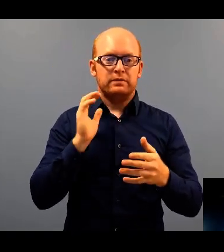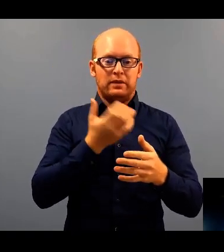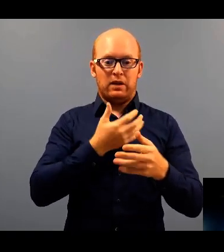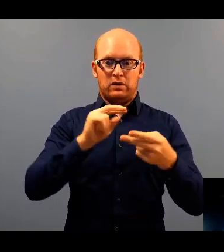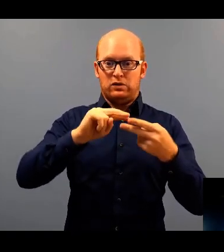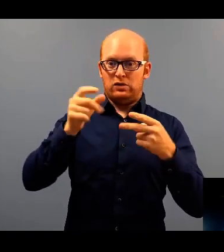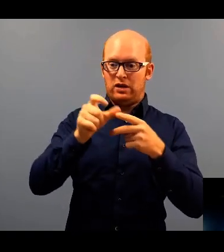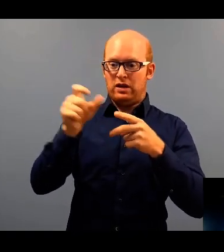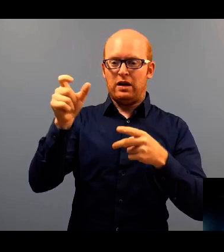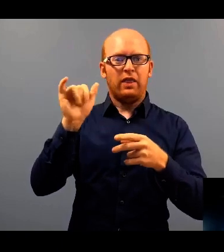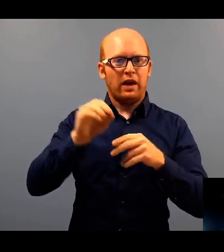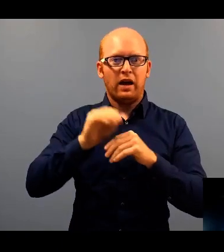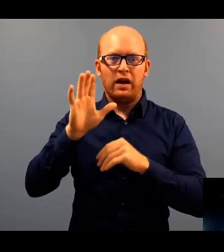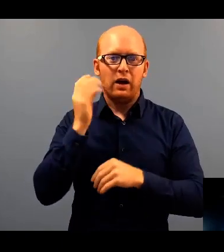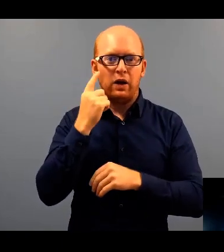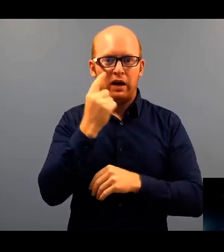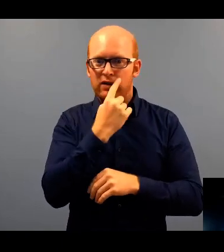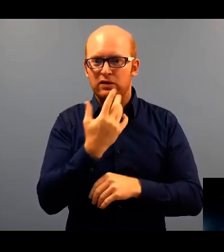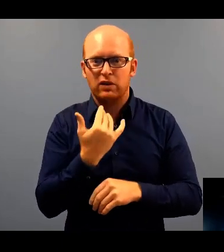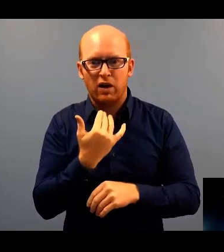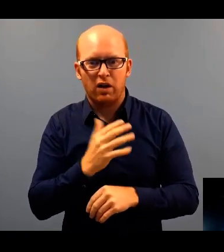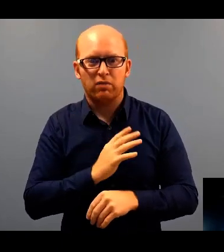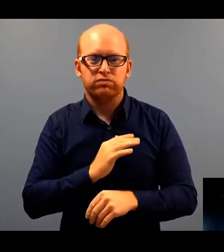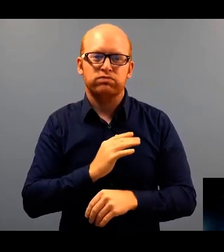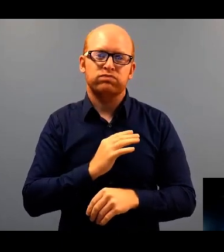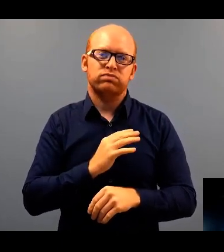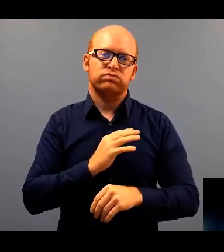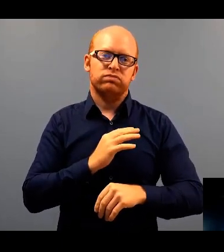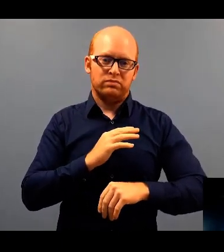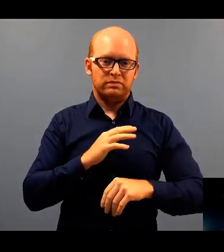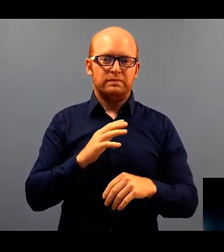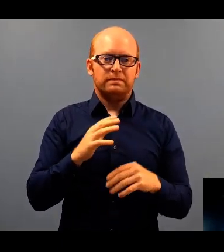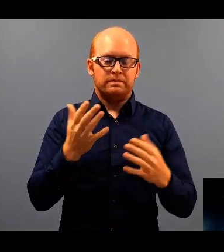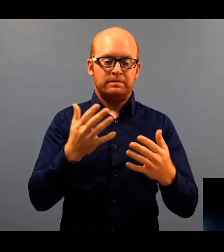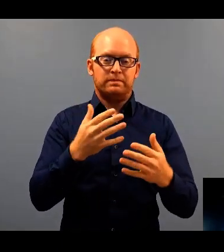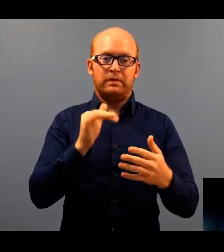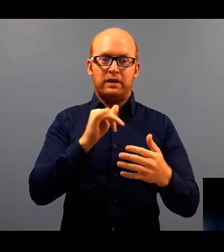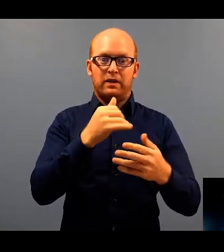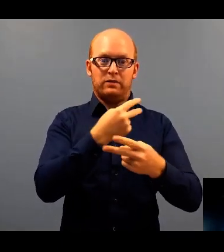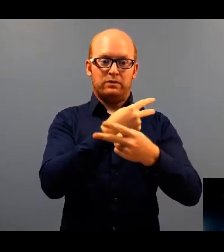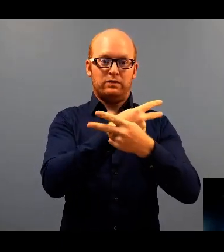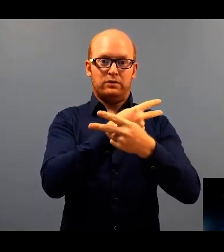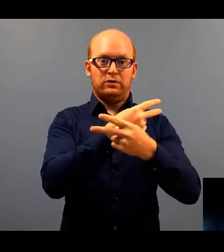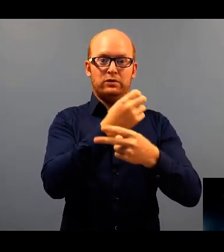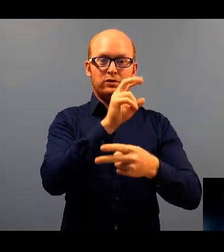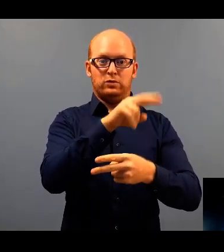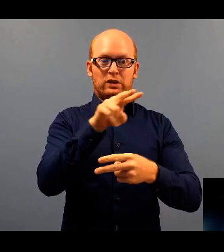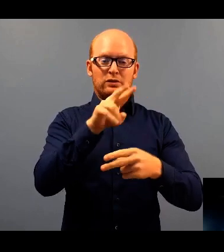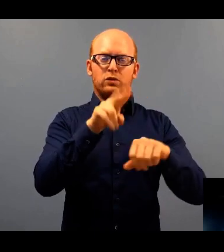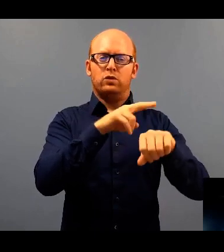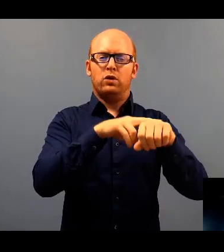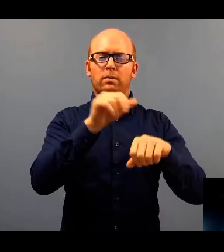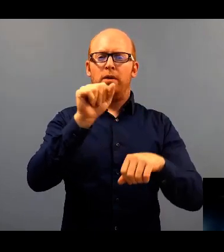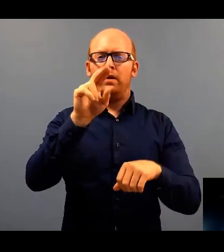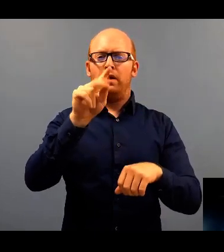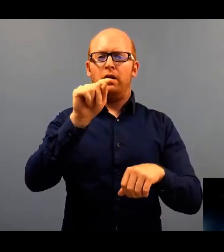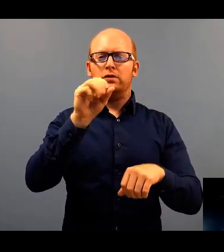Our genes also determine traits like the color of our eyes. This is a normal set of human chromosomes.